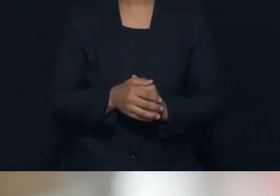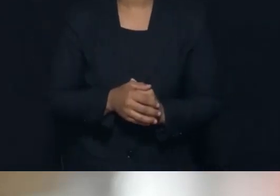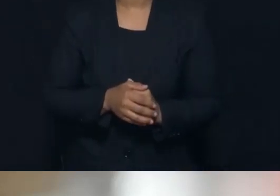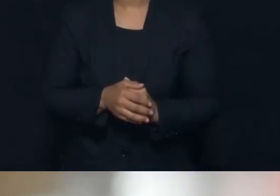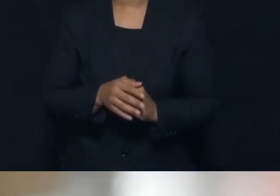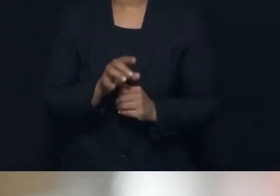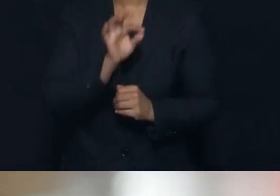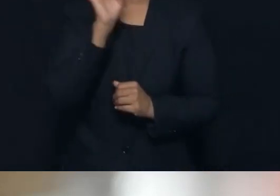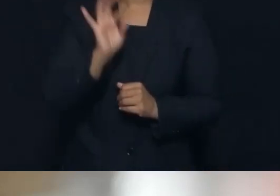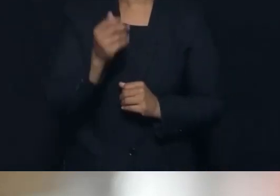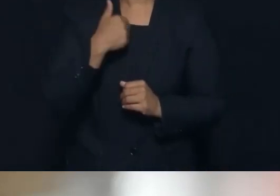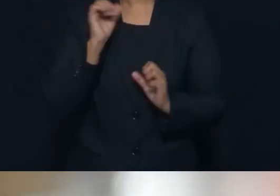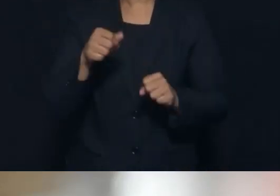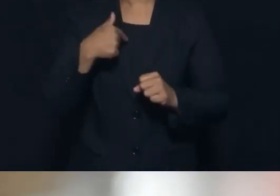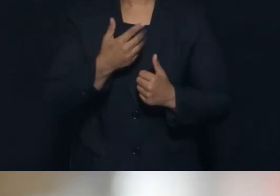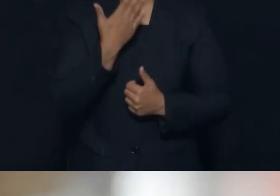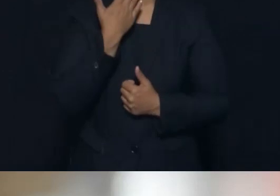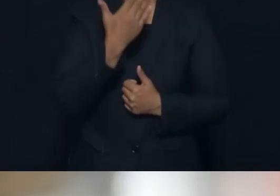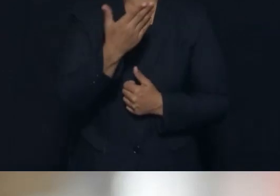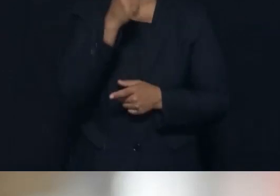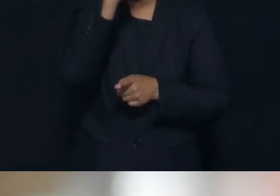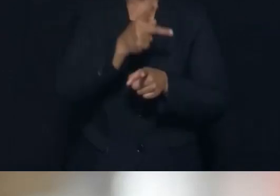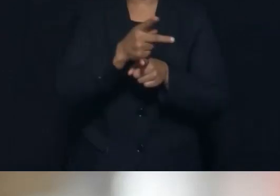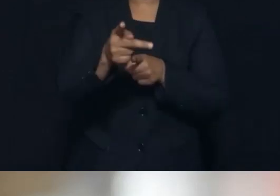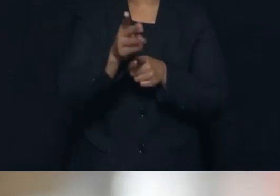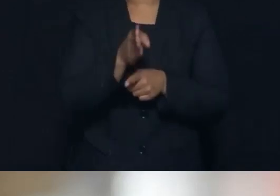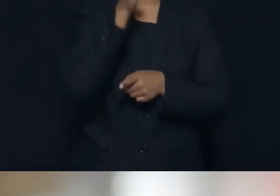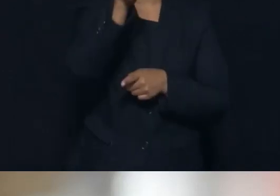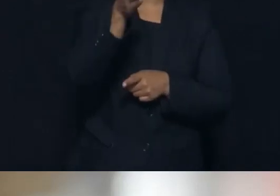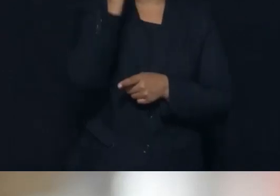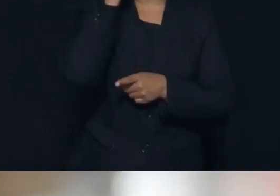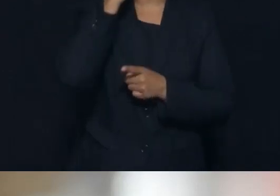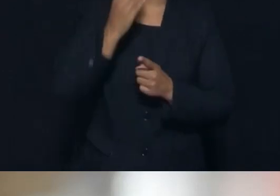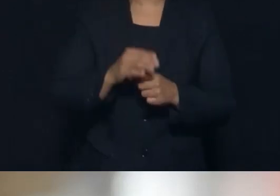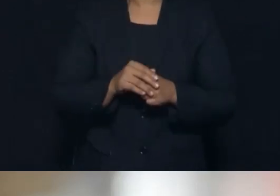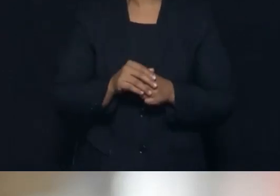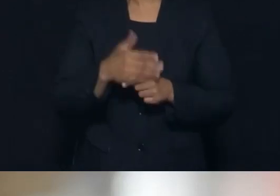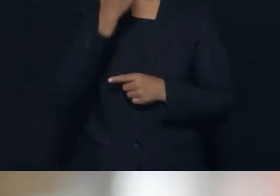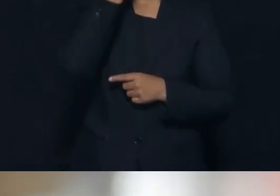is included in the European Accessibility act. It doesn't cover all the sectors. That's true.